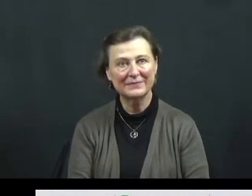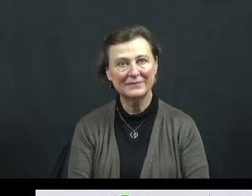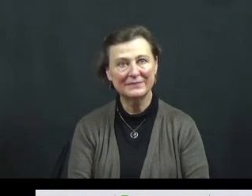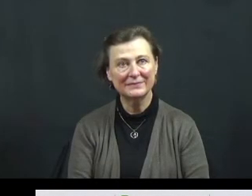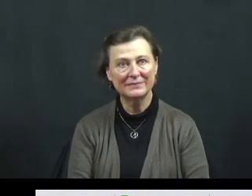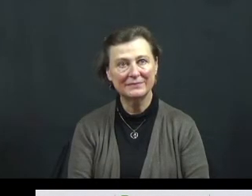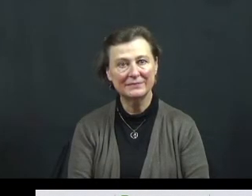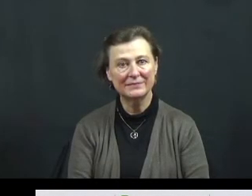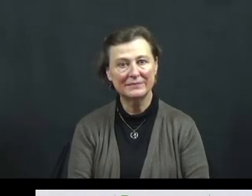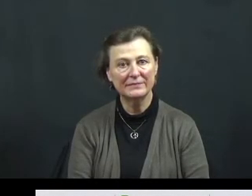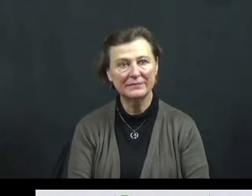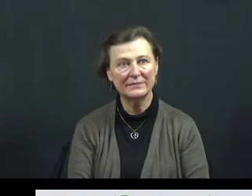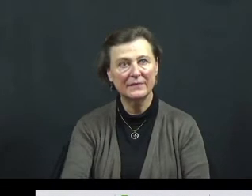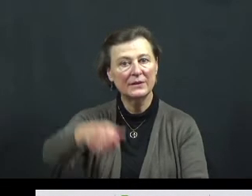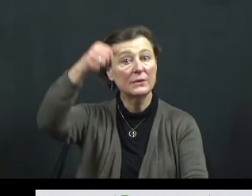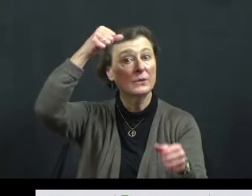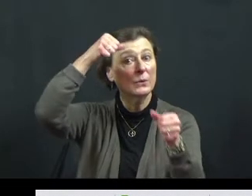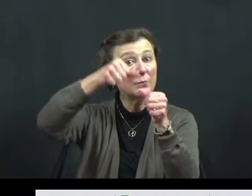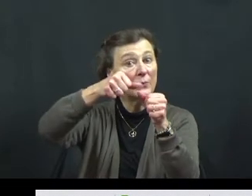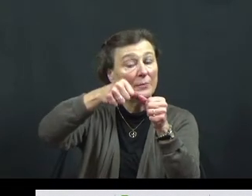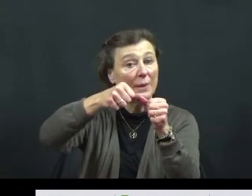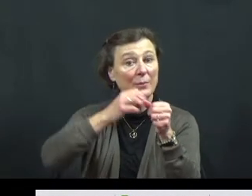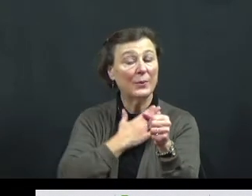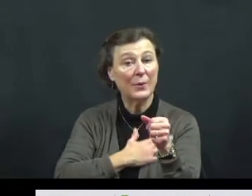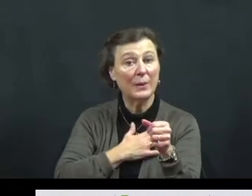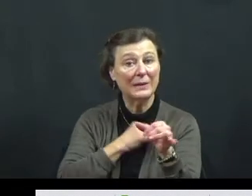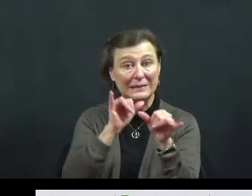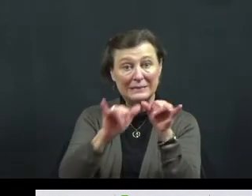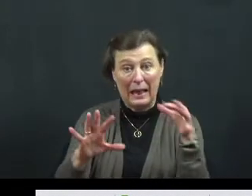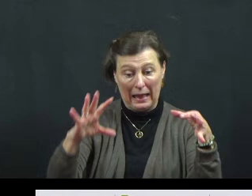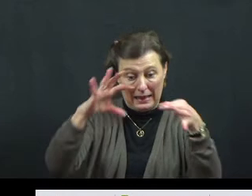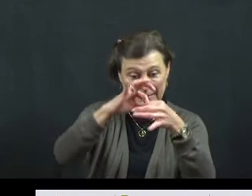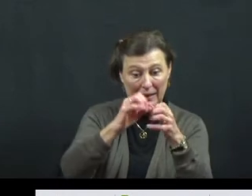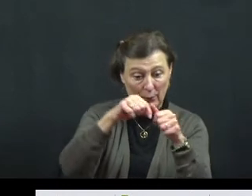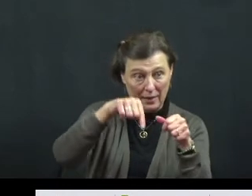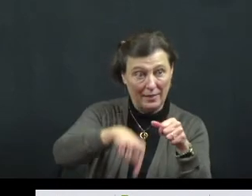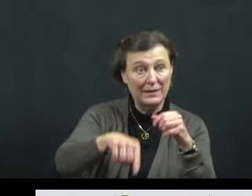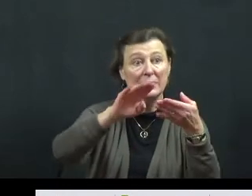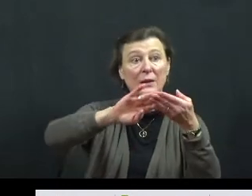Please remember to help stay connected to this community by sharing your joys and